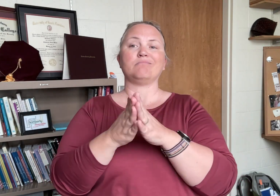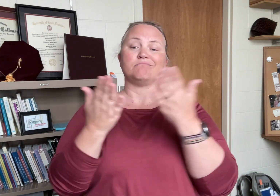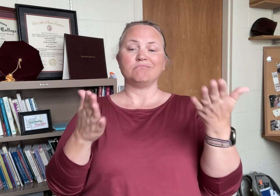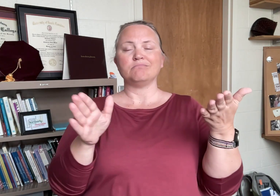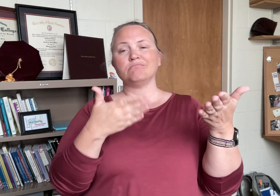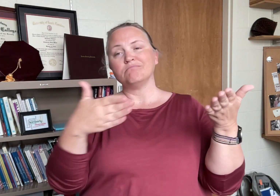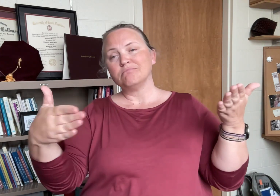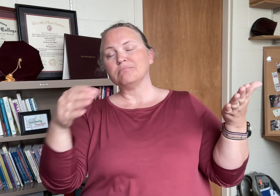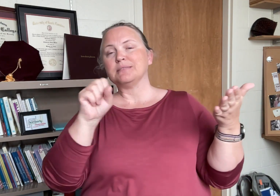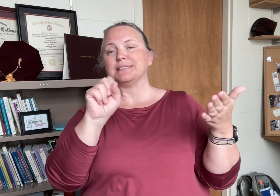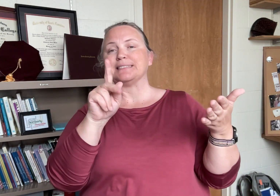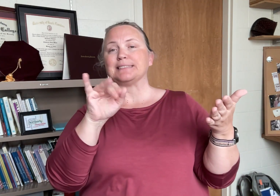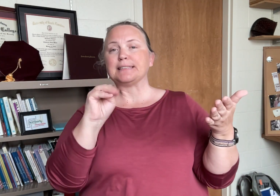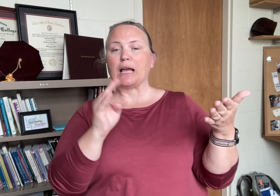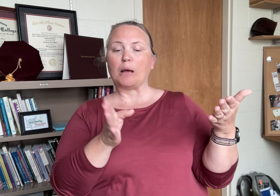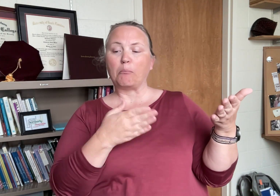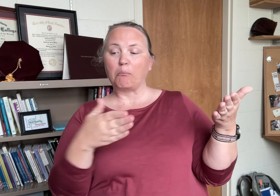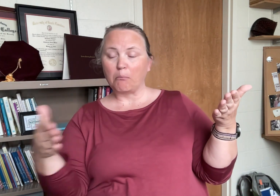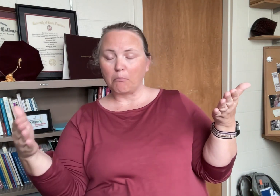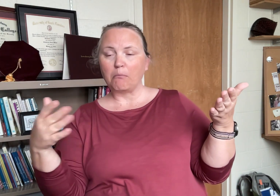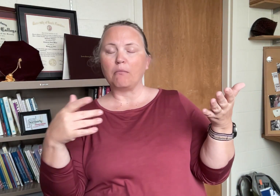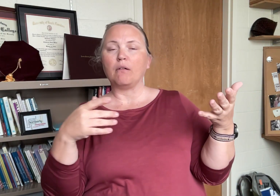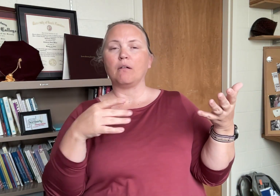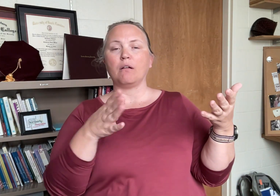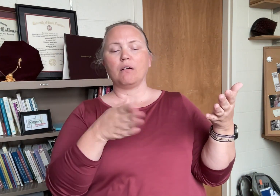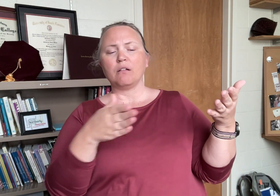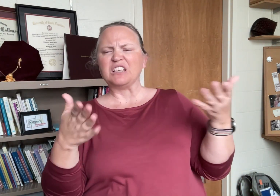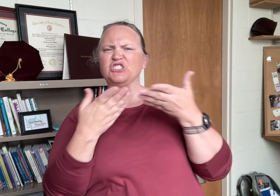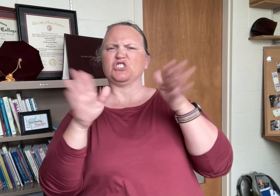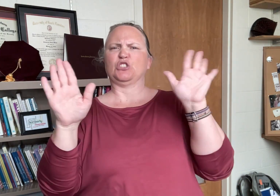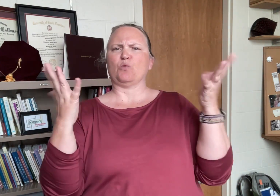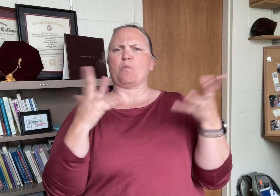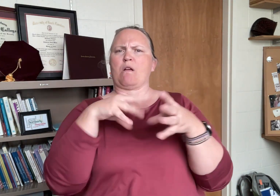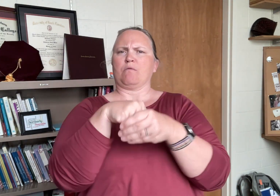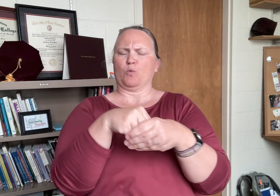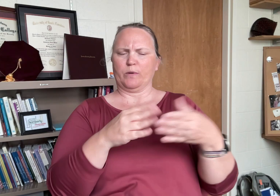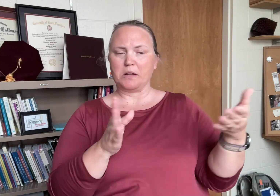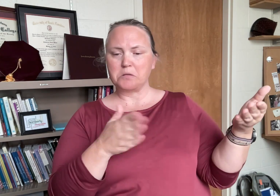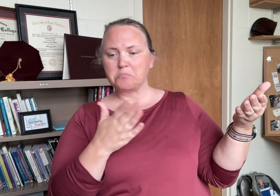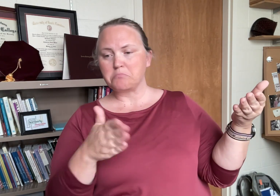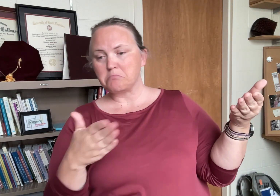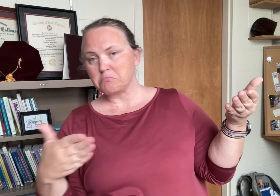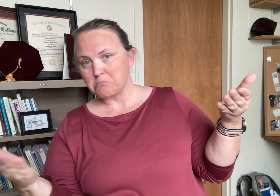of the journal and just kind of skim through them take a look at kind of what's